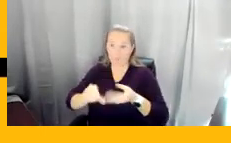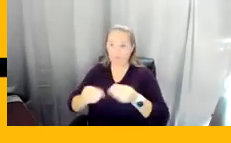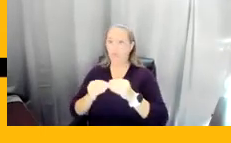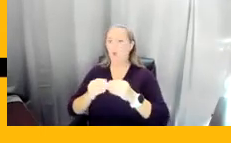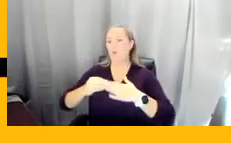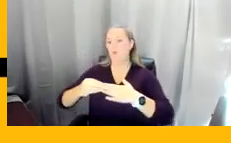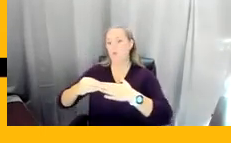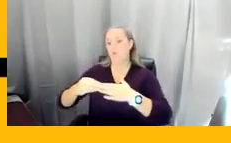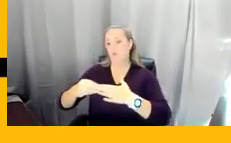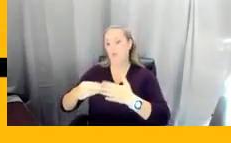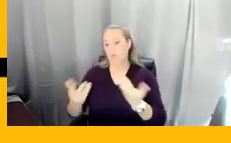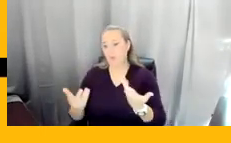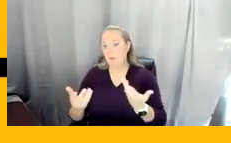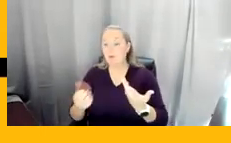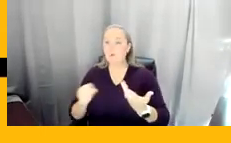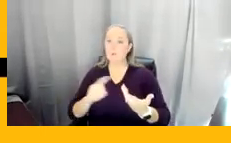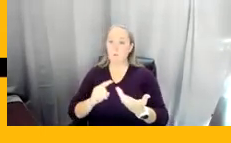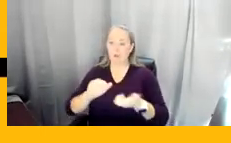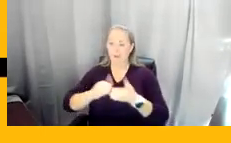. AS A LOCAL PROPERTY TAX LEVY WE DO HAVE MORE FLEXIBILITY IN